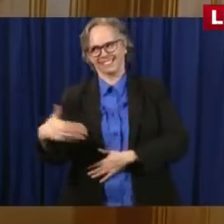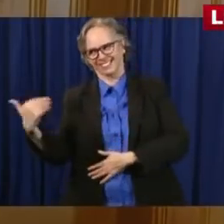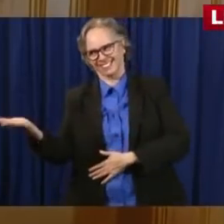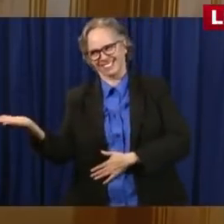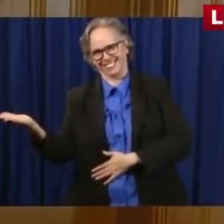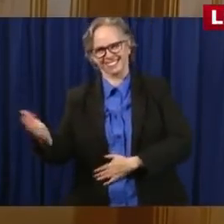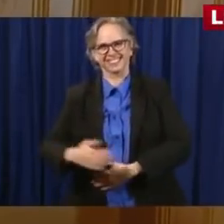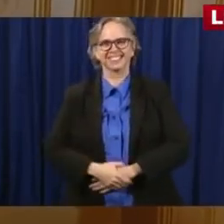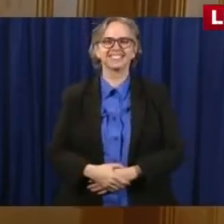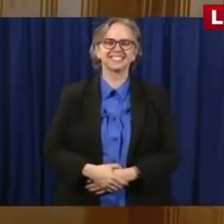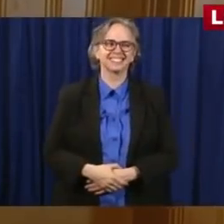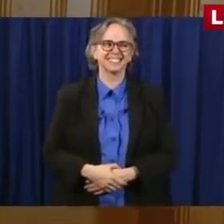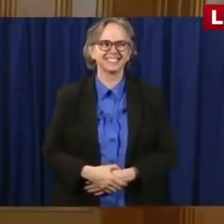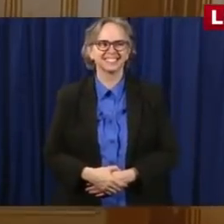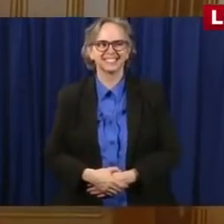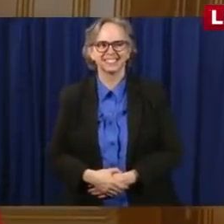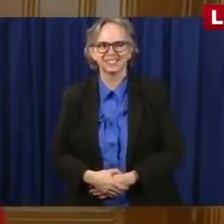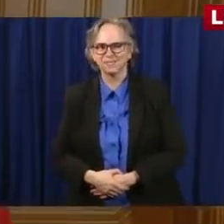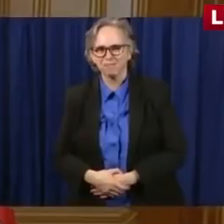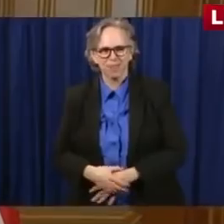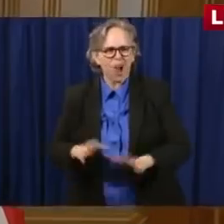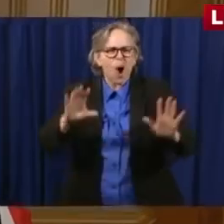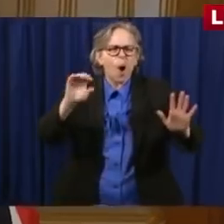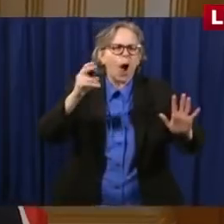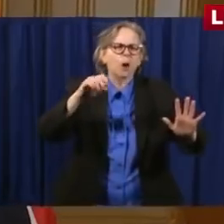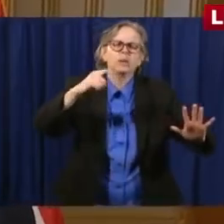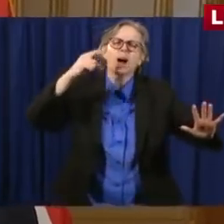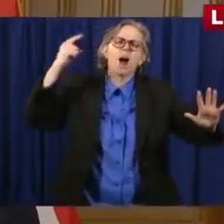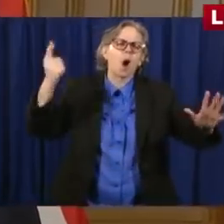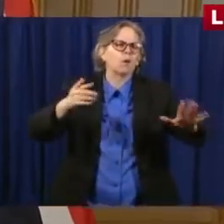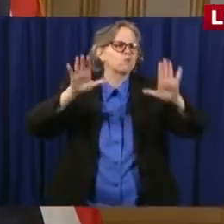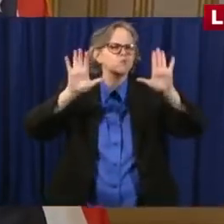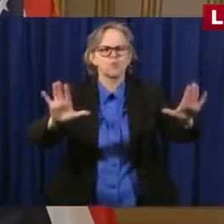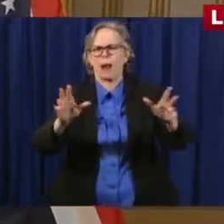LET’S TAKE A LOOK.